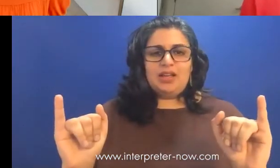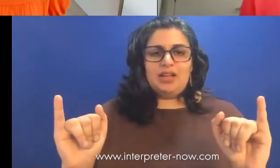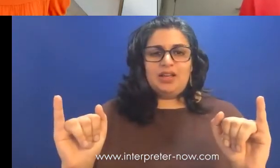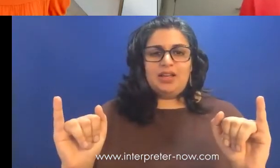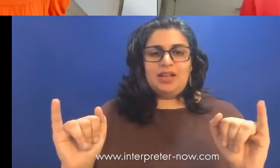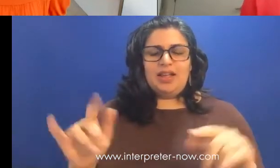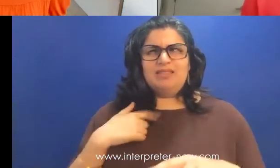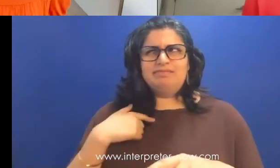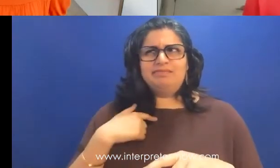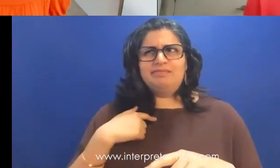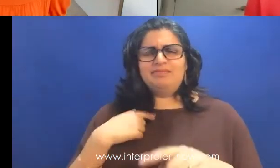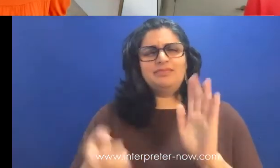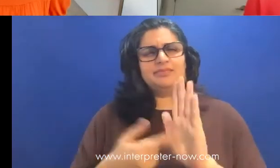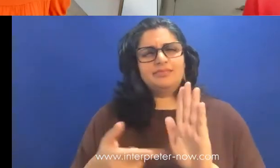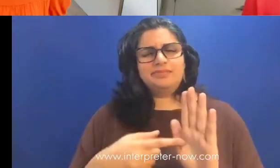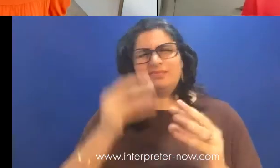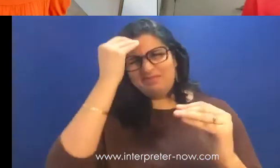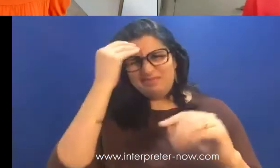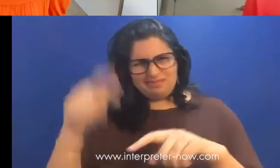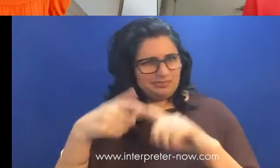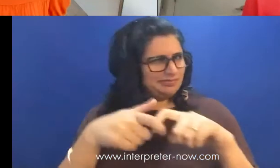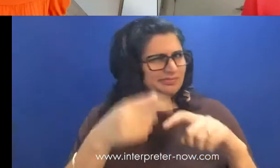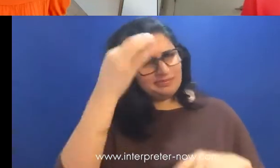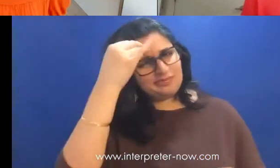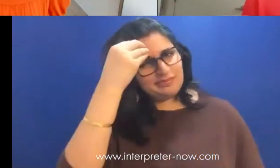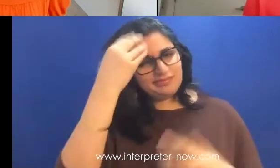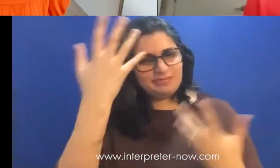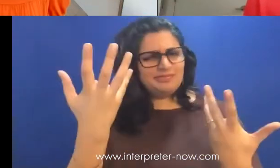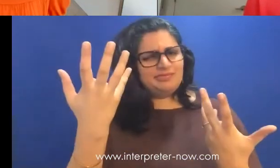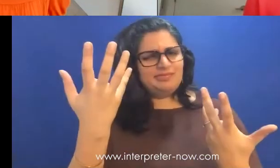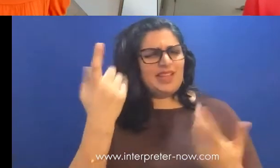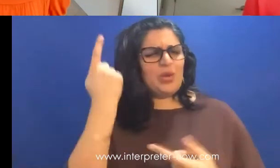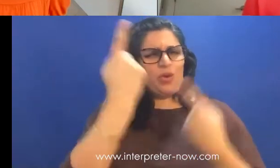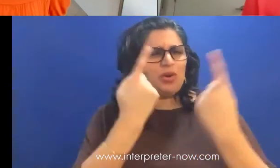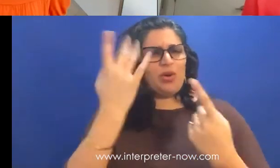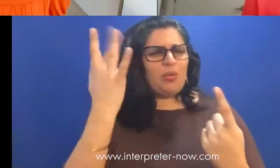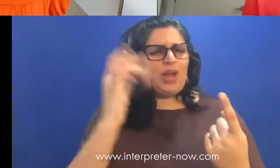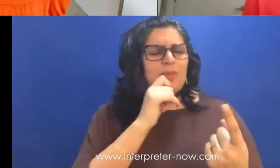than where I'm at right now. But at that time, short pauses, like, "Hmm. I wonder why I'm not covering the stories of women?